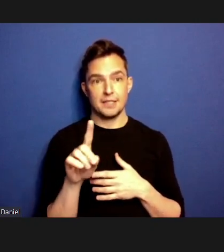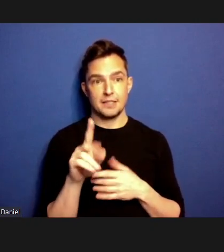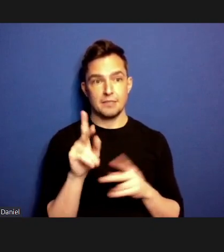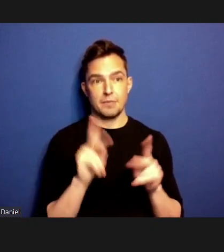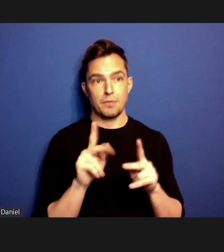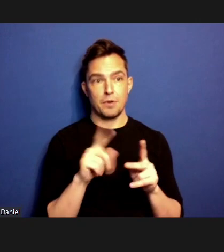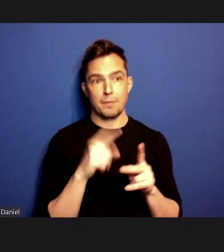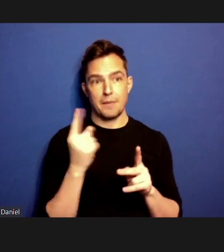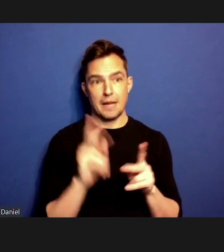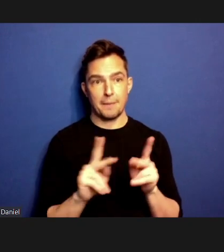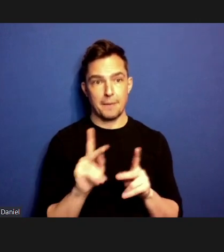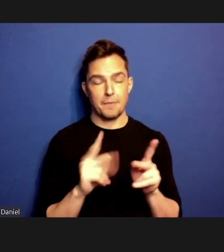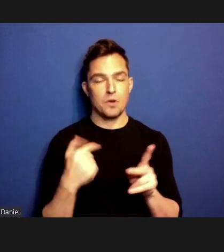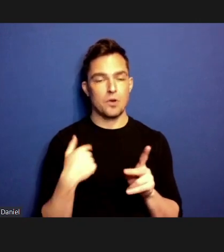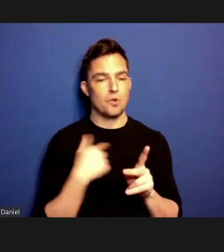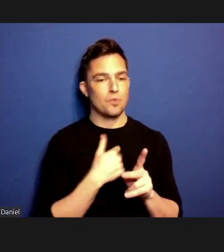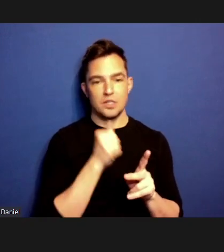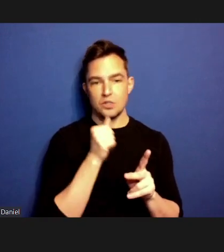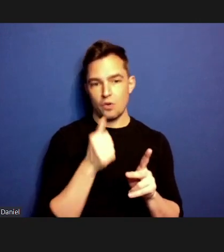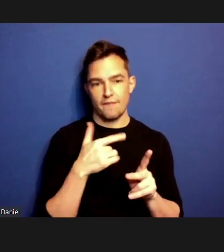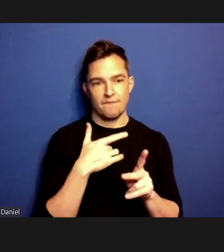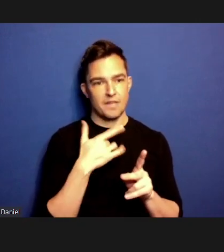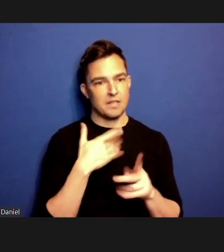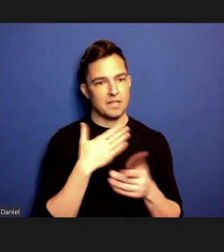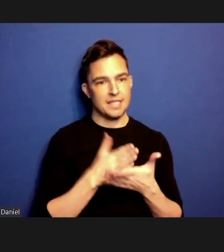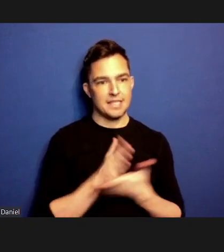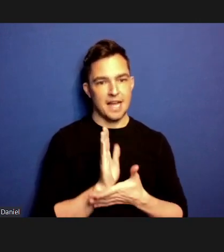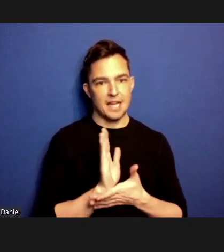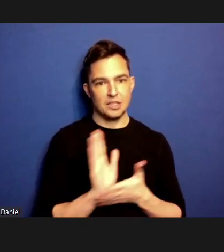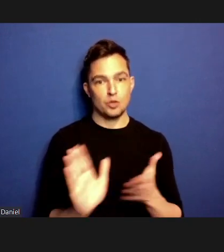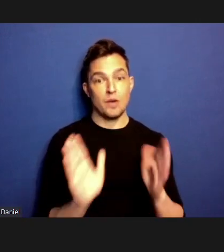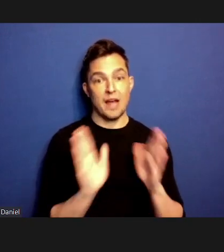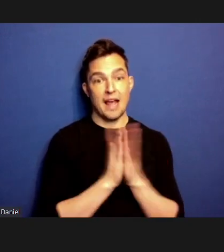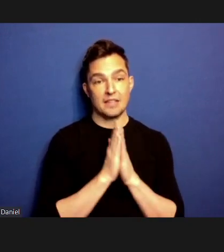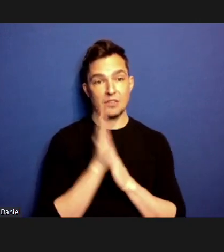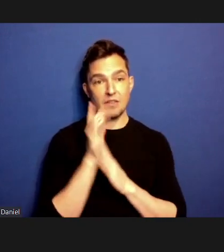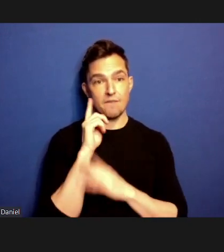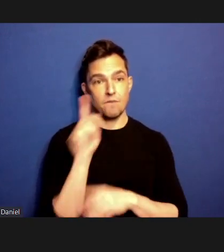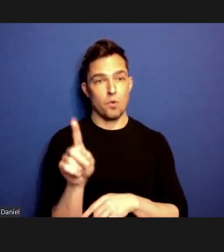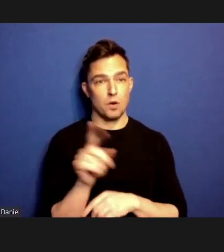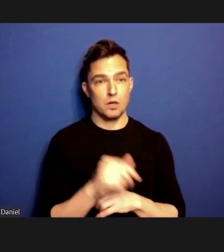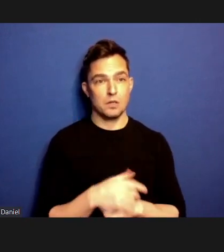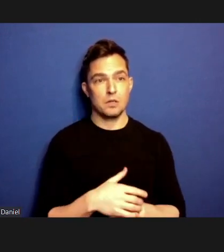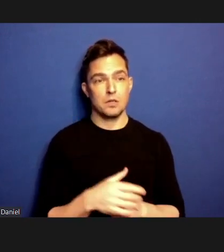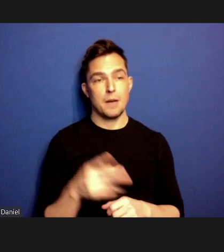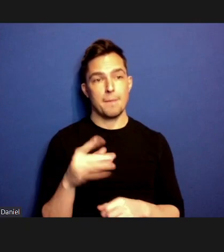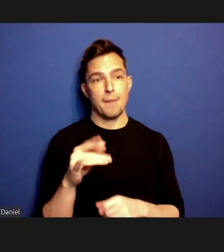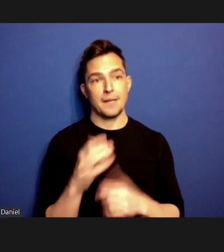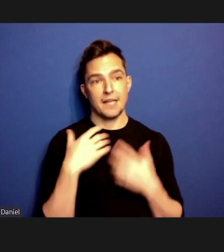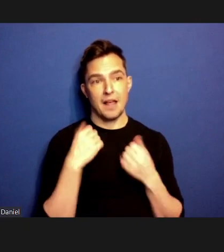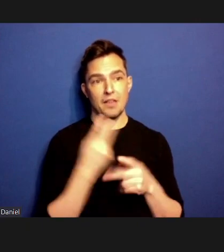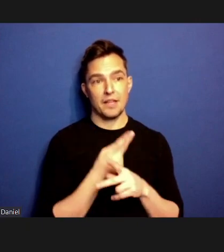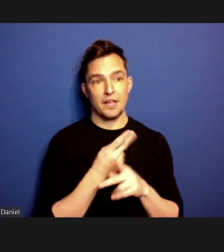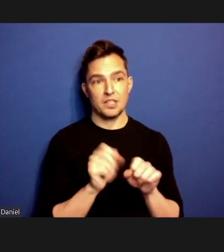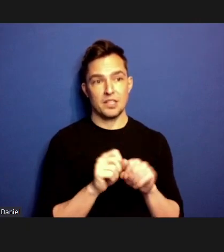We don't feel entitled to ask for a public health care system, for example, or to demand